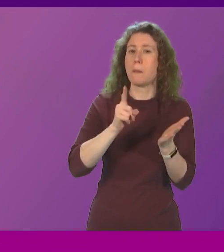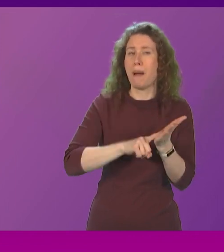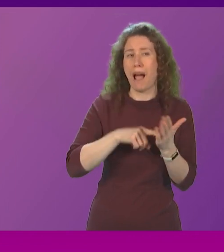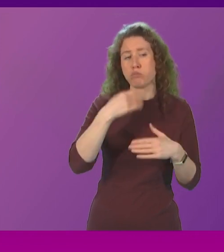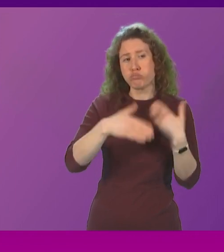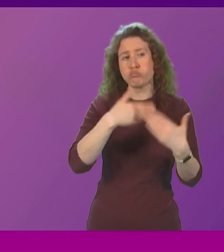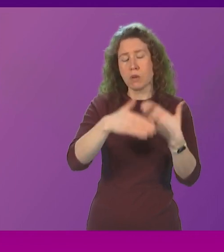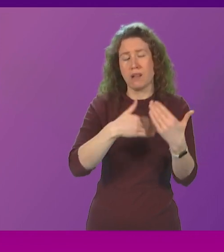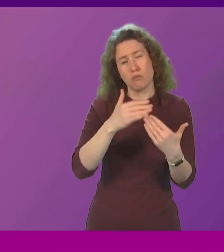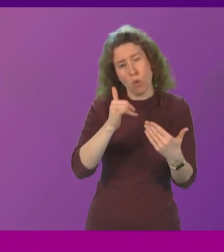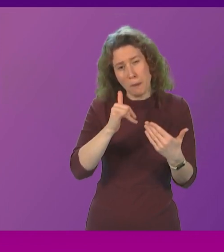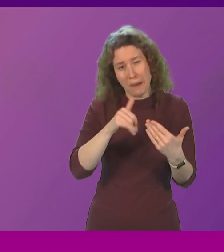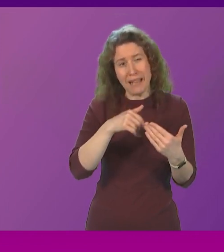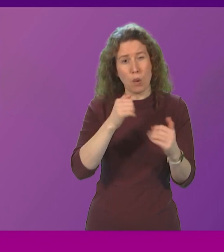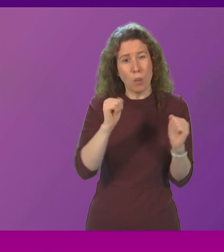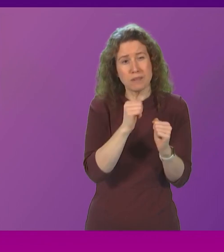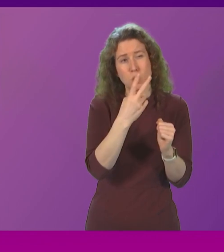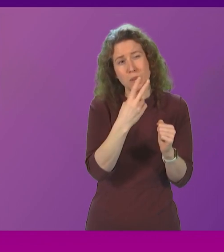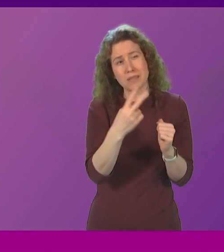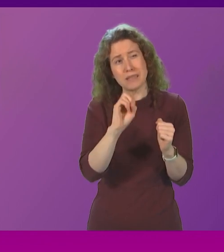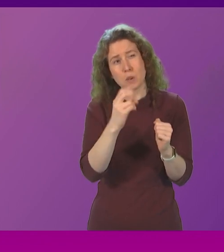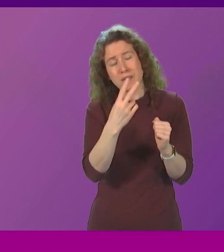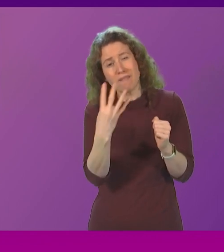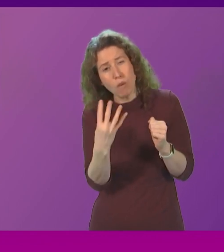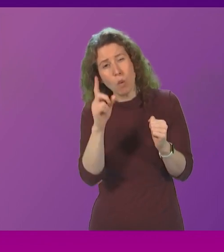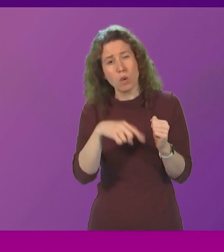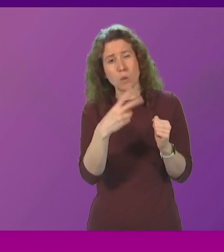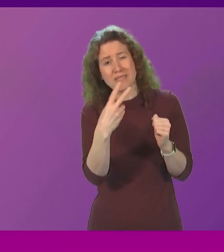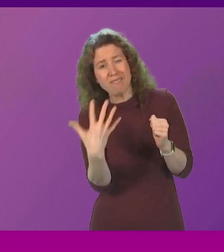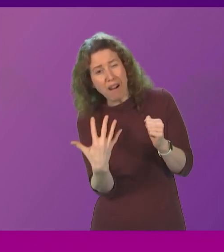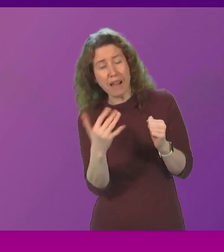the winter of 2024-25 and possibly beyond that.